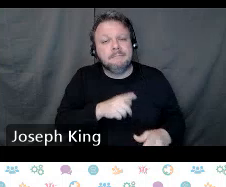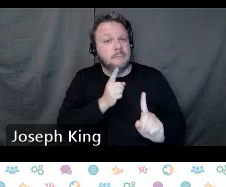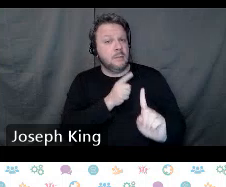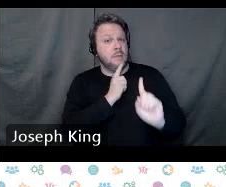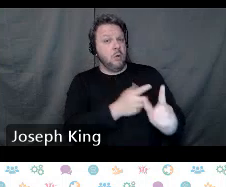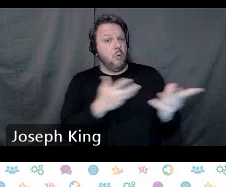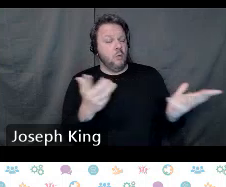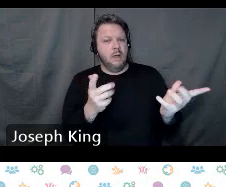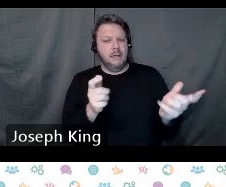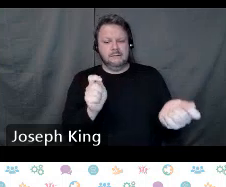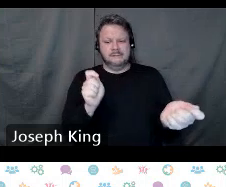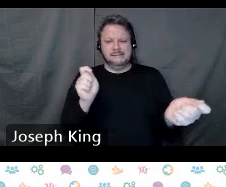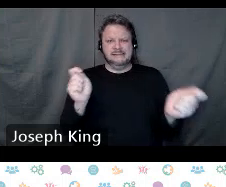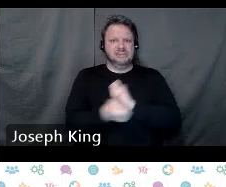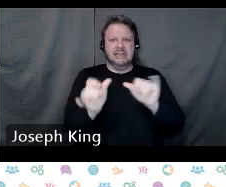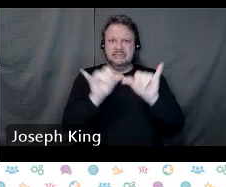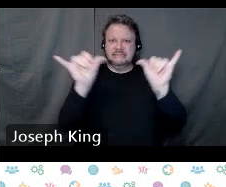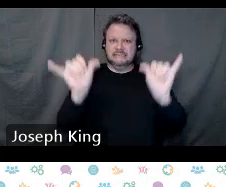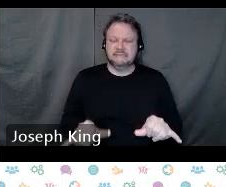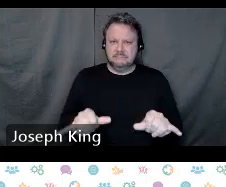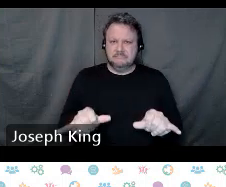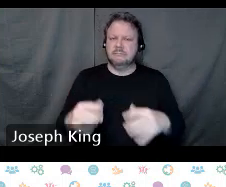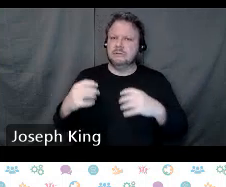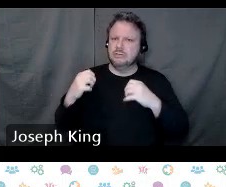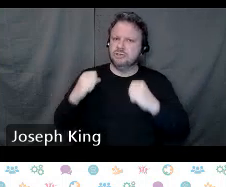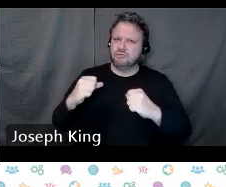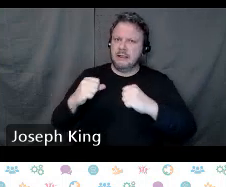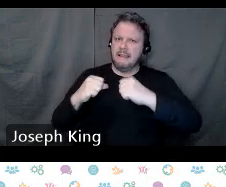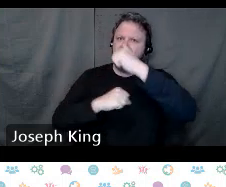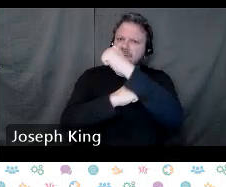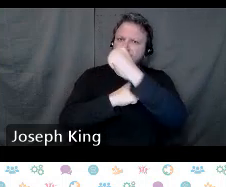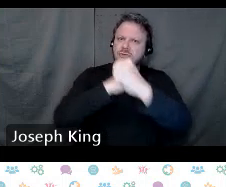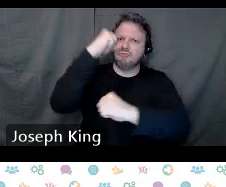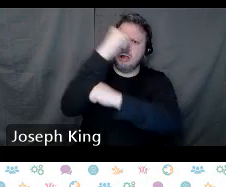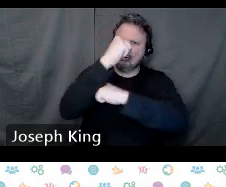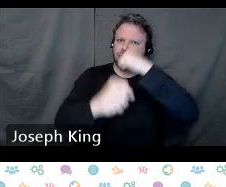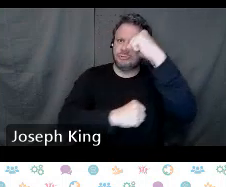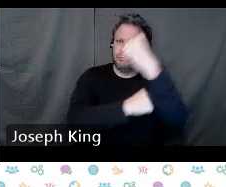The goal is to transform our system, strengthen infrastructure and improve